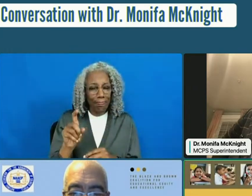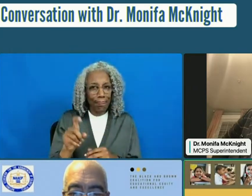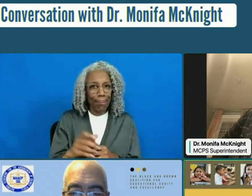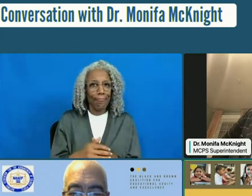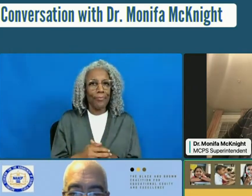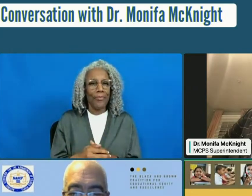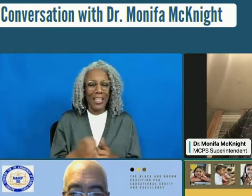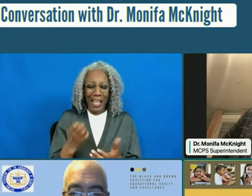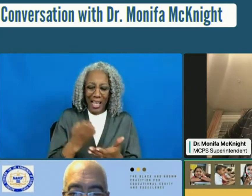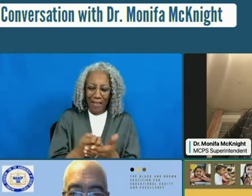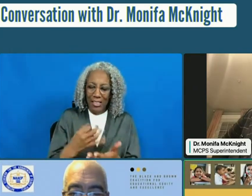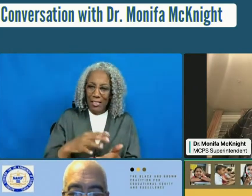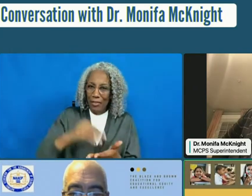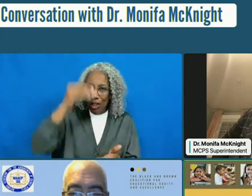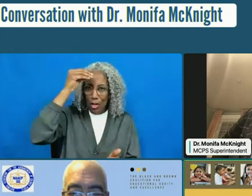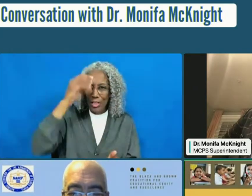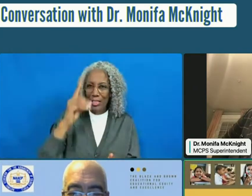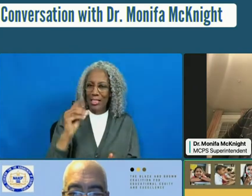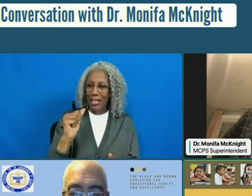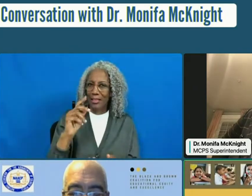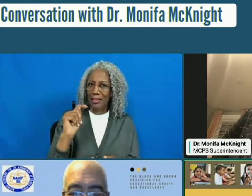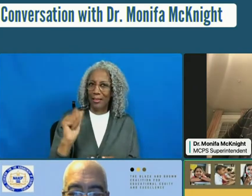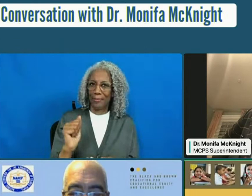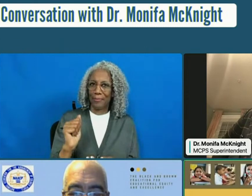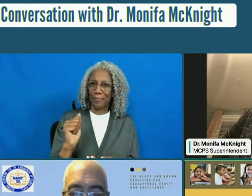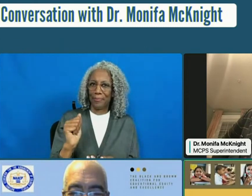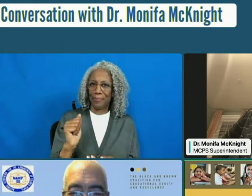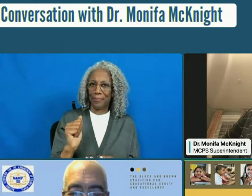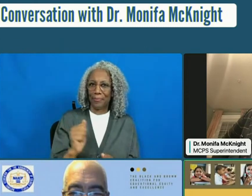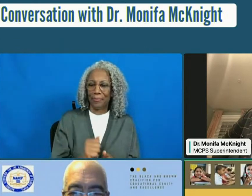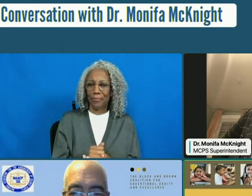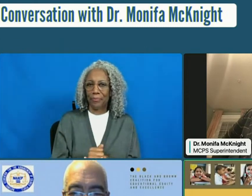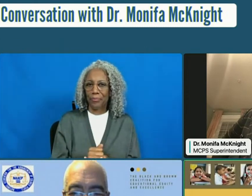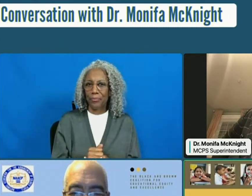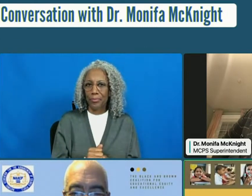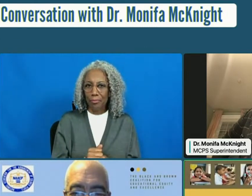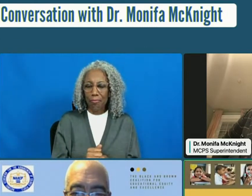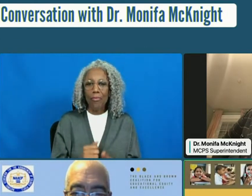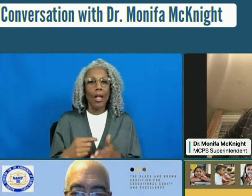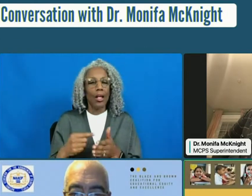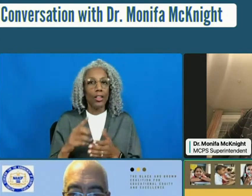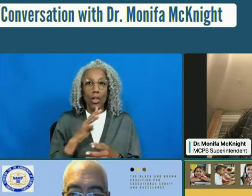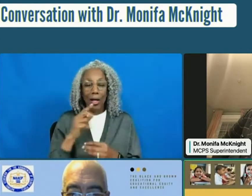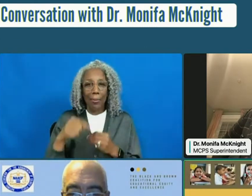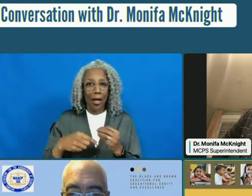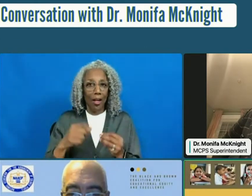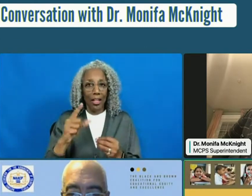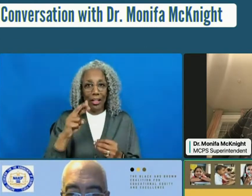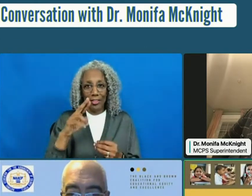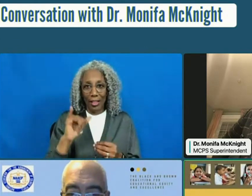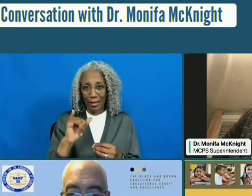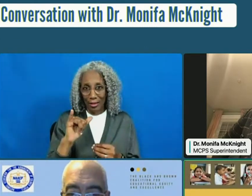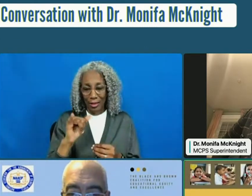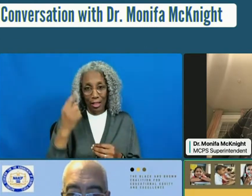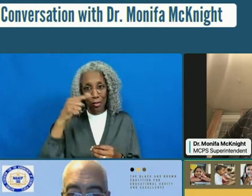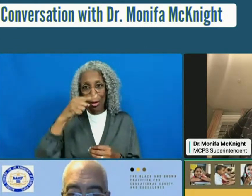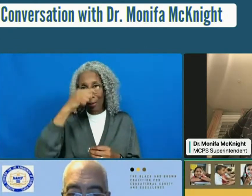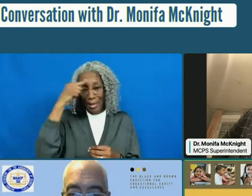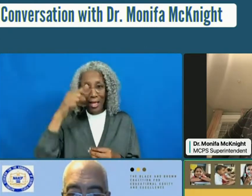have to get to the other part of the program, But, um, just for a point of clarification. You know, you mentioned the evidence of learning data. And so while